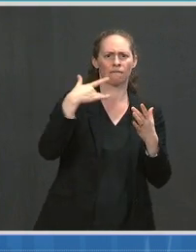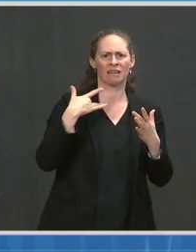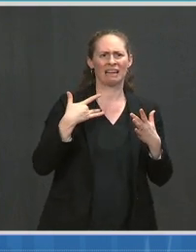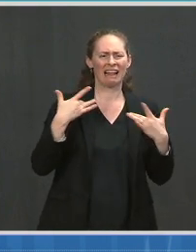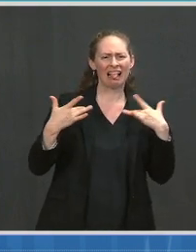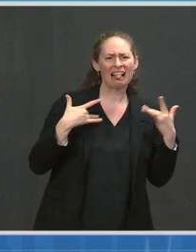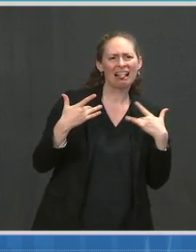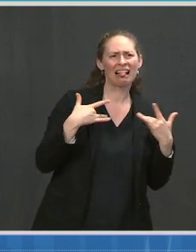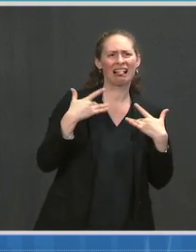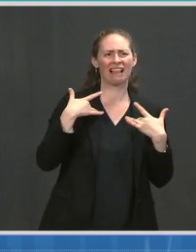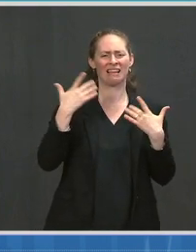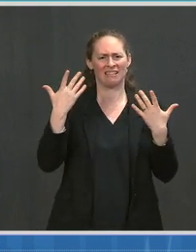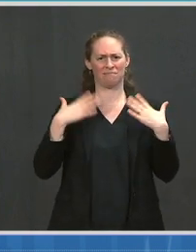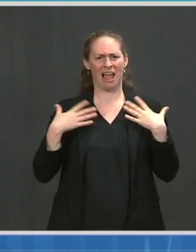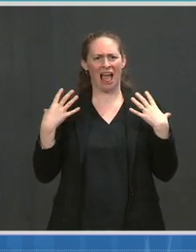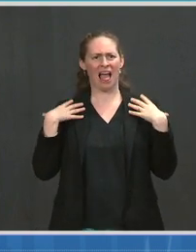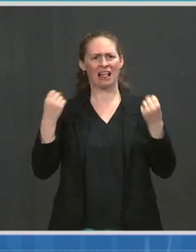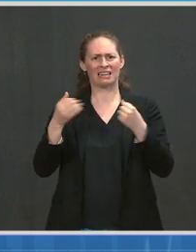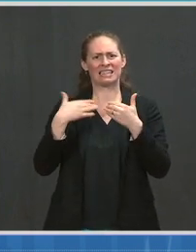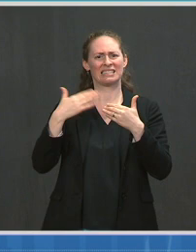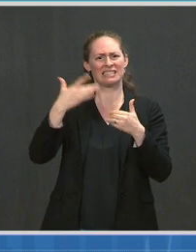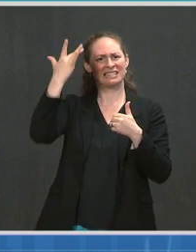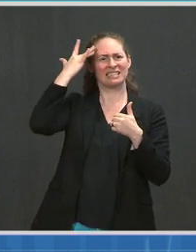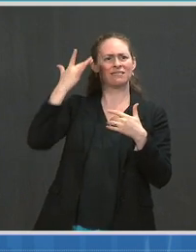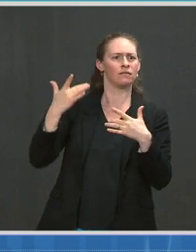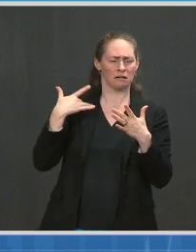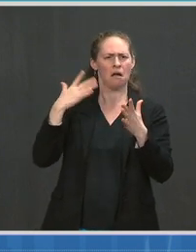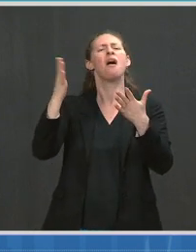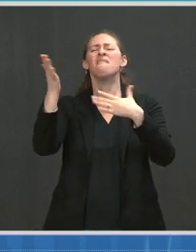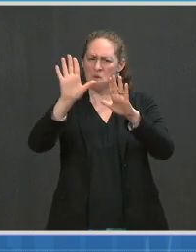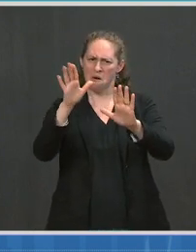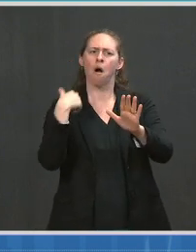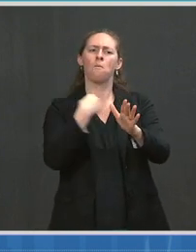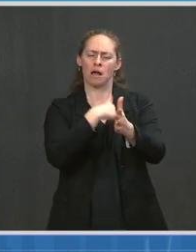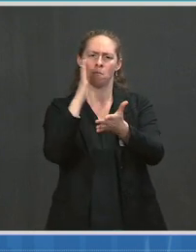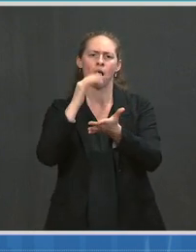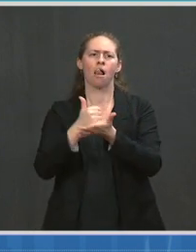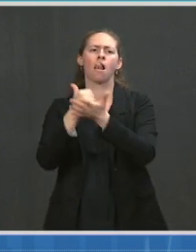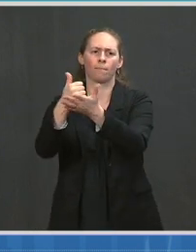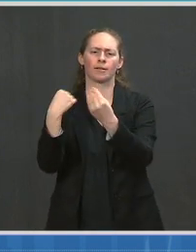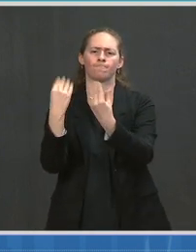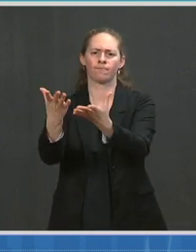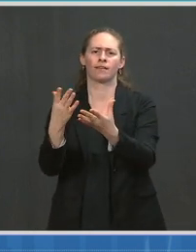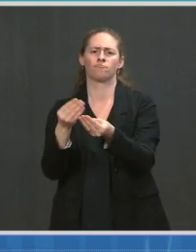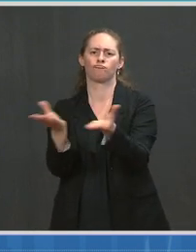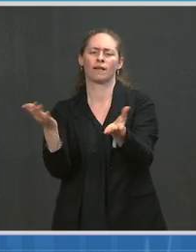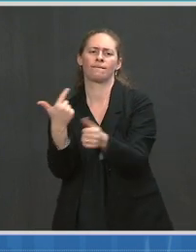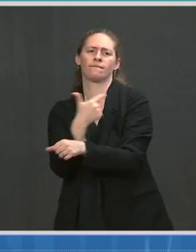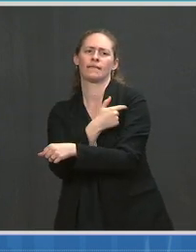In addition, CDC announced a separate investment of $300 million that will train, deploy,